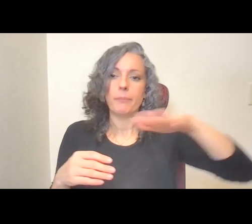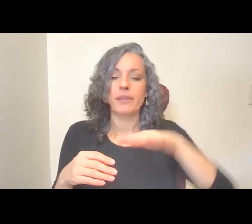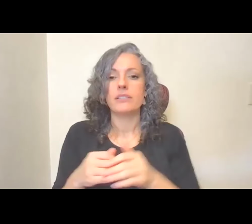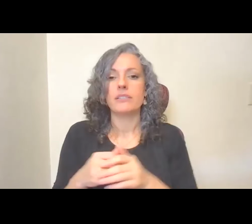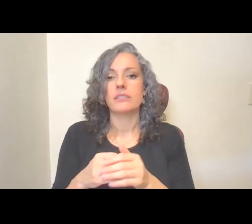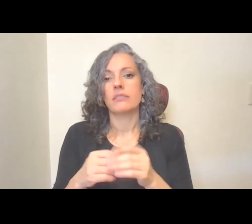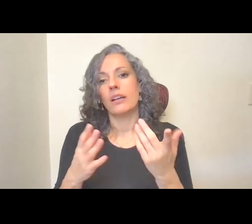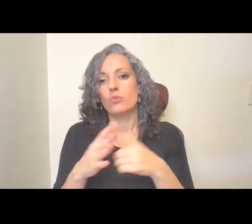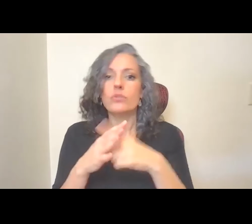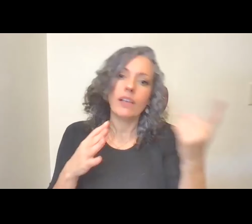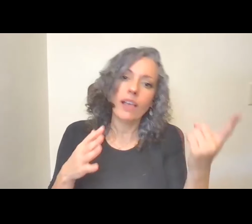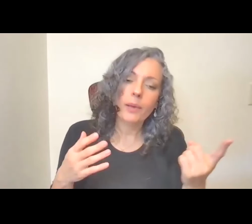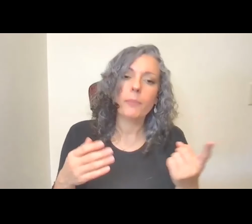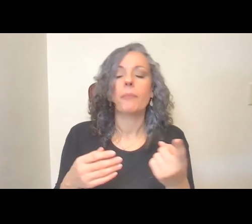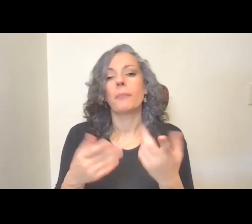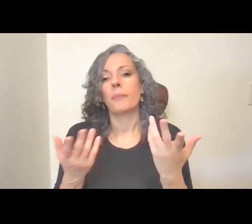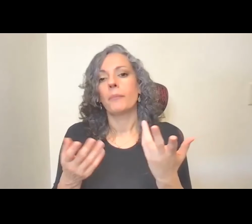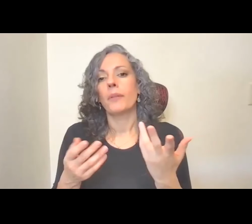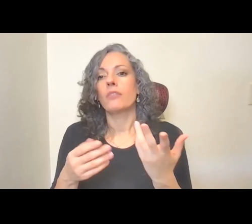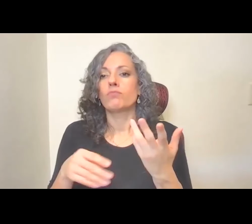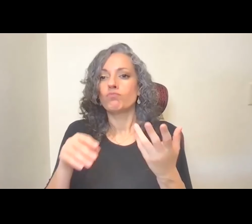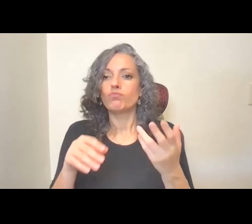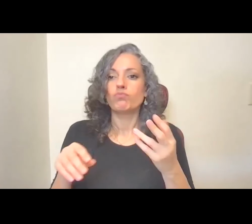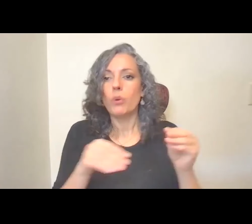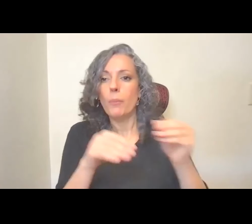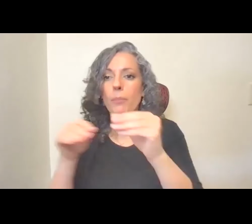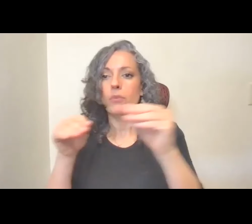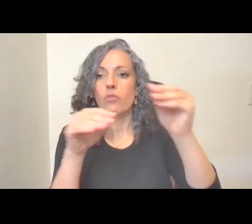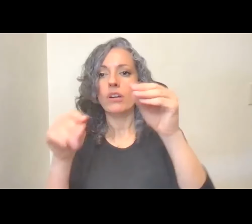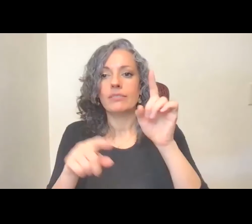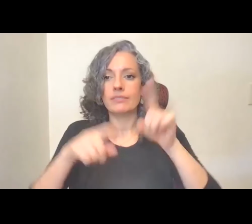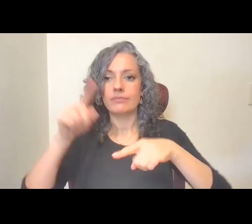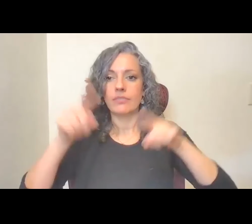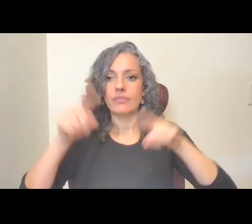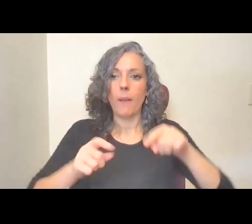to navigate across the different elements - use the up and down key. How to check a box,